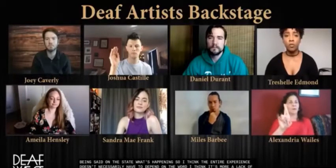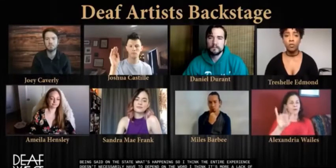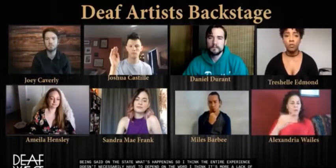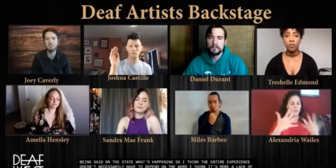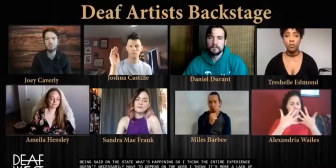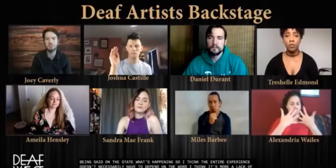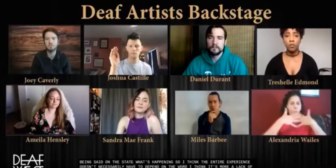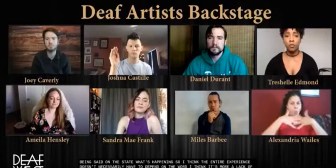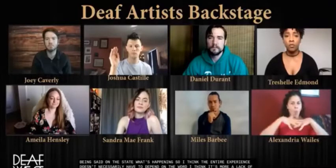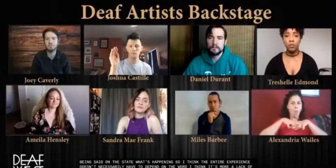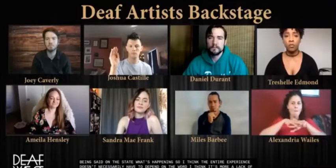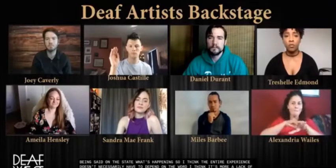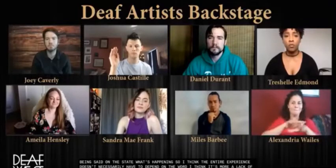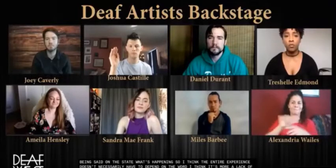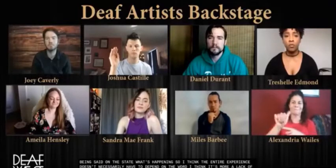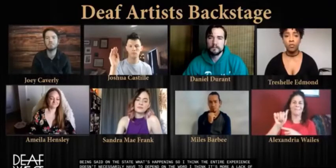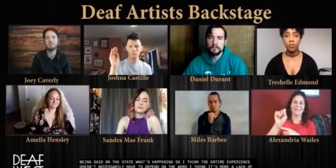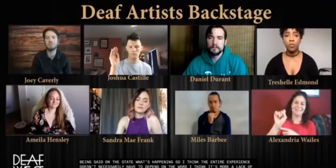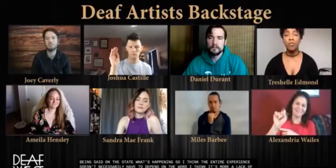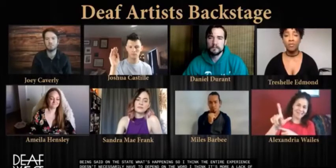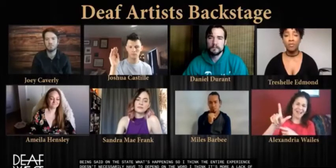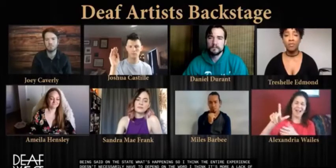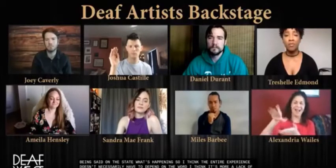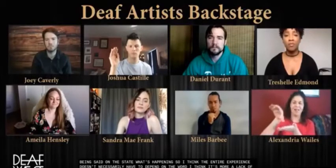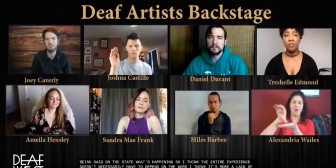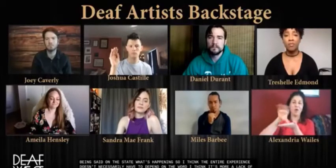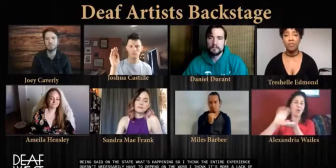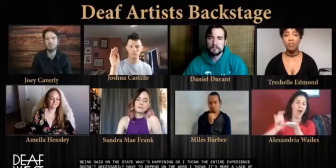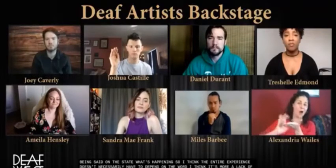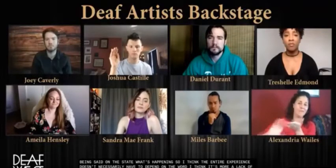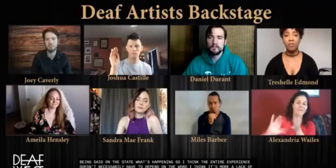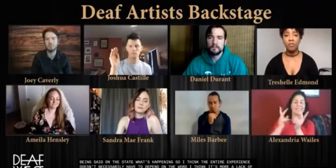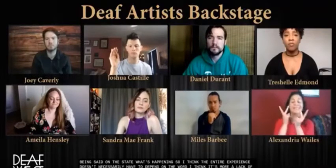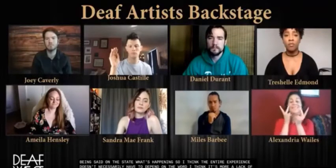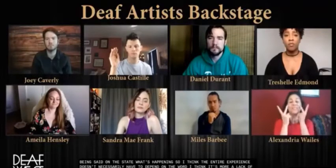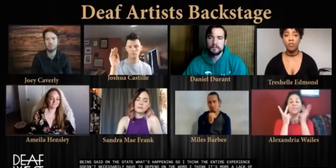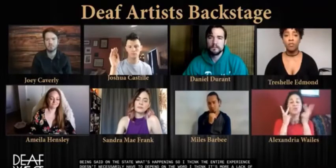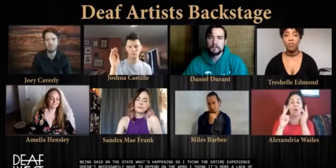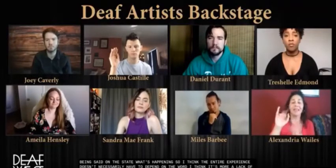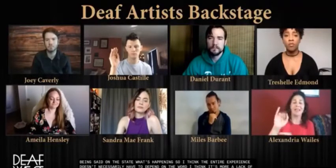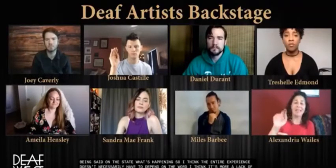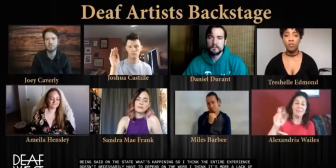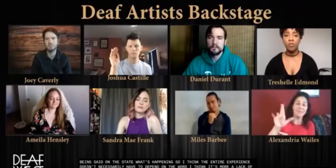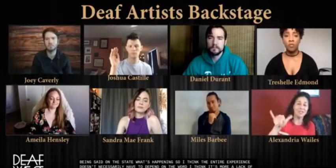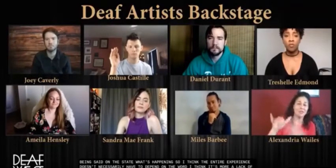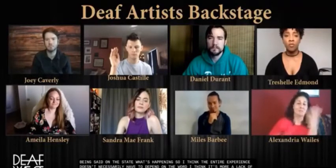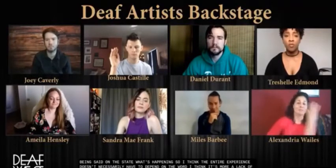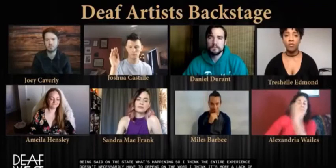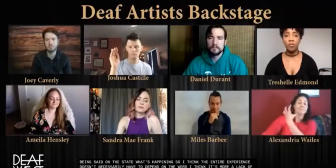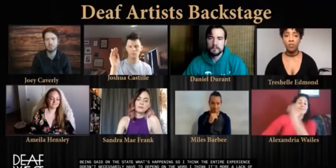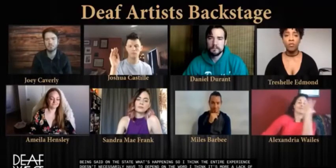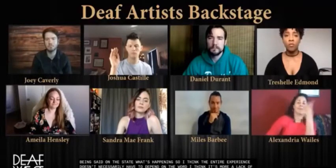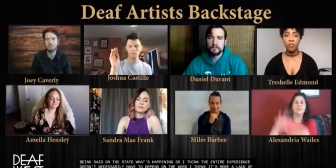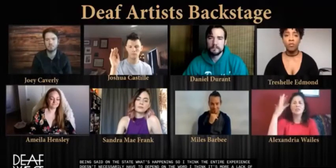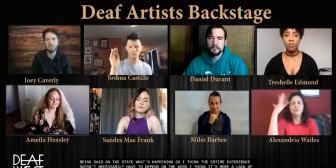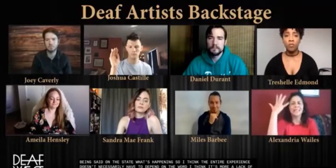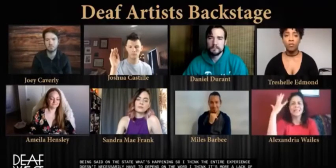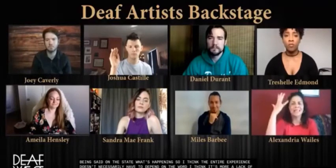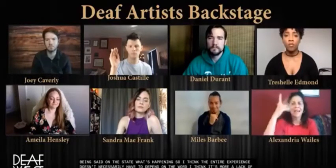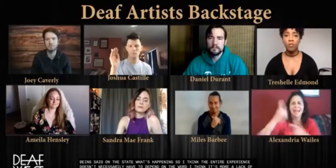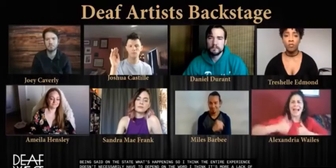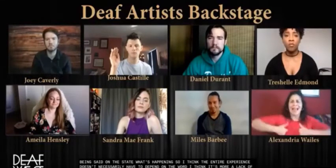Our production was very assimilated between ASL, and choreography the imagery that we used.